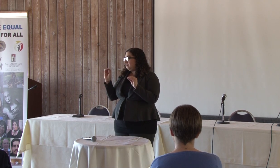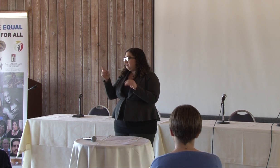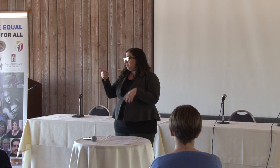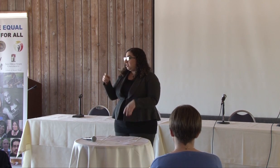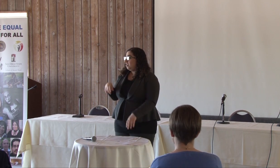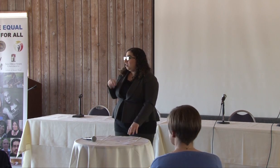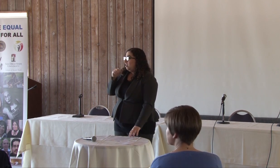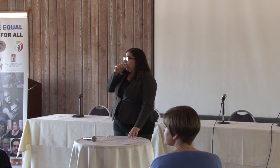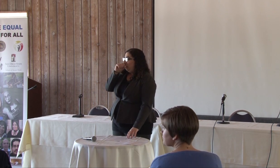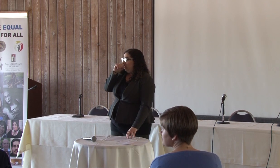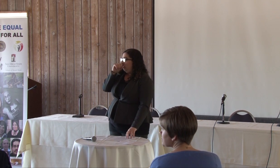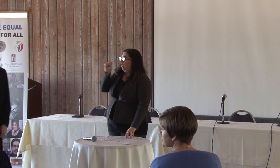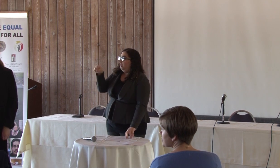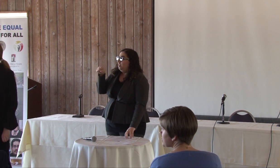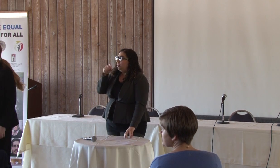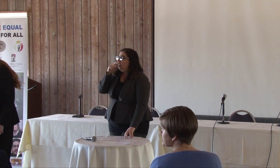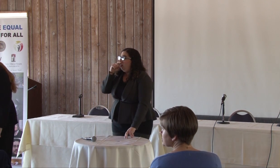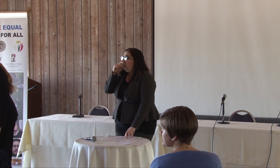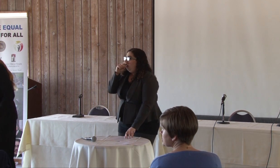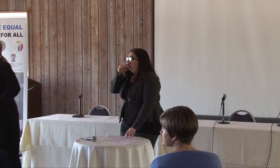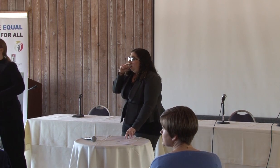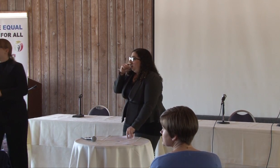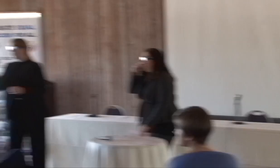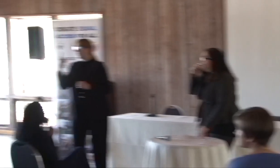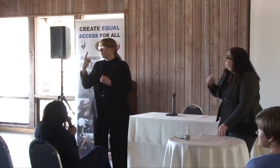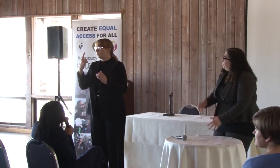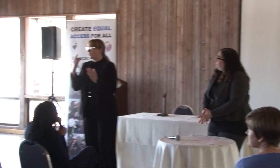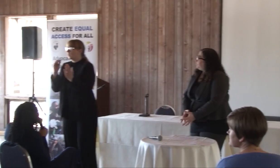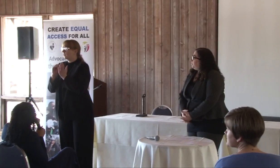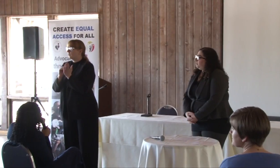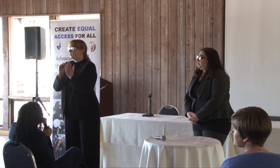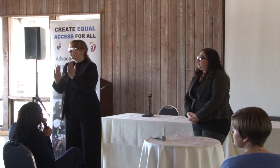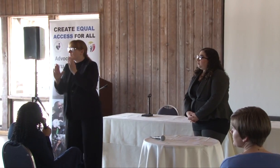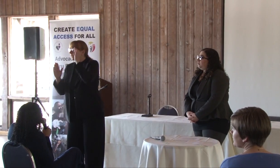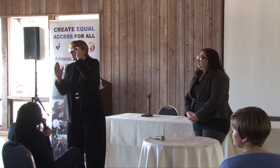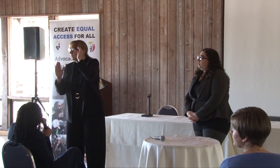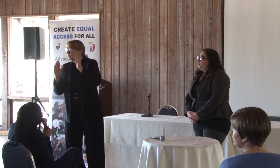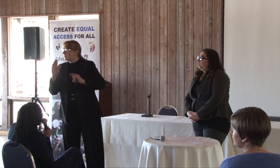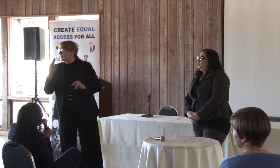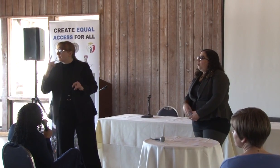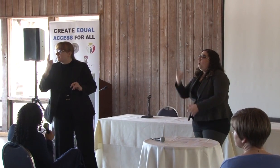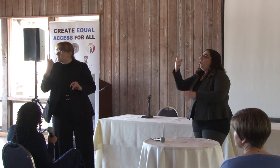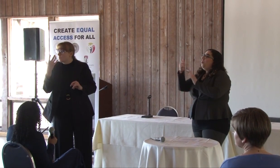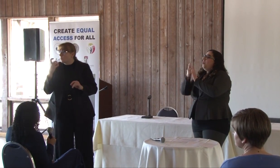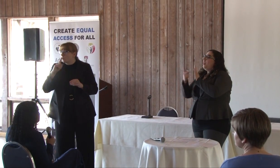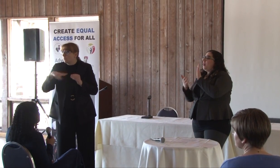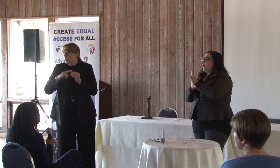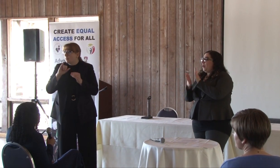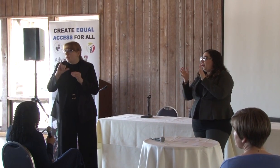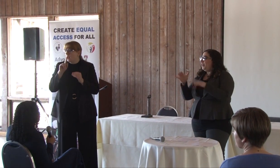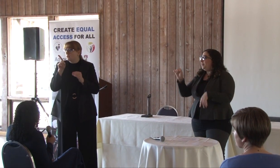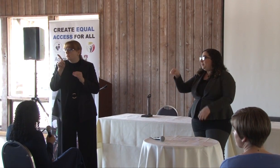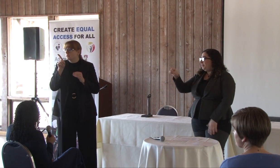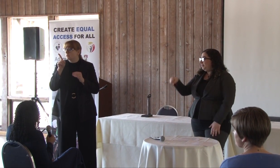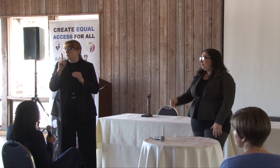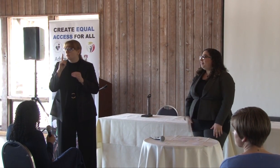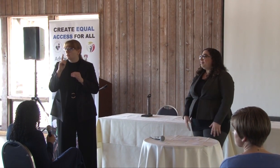I'm not sure there's anything else. Eric did you want me to add anything about the deaf blind community. I know you're aware. Of some things as well Yes.